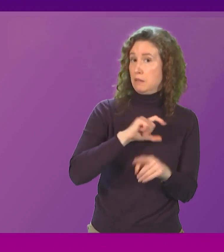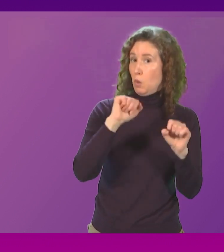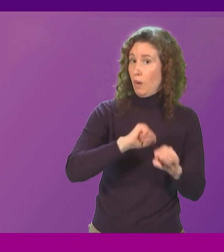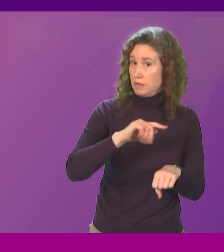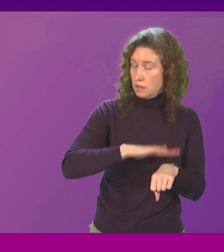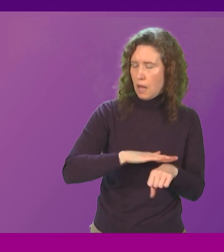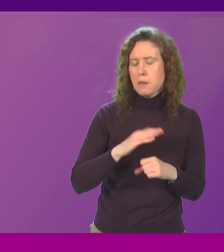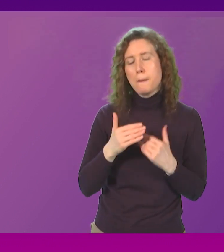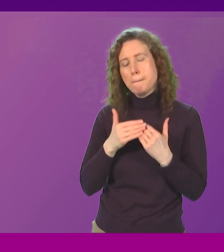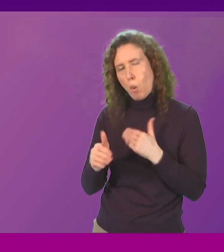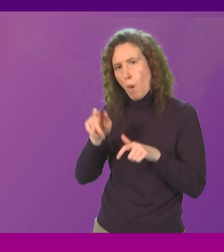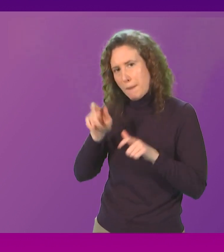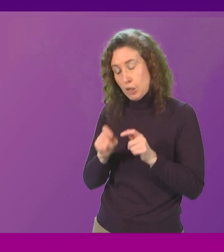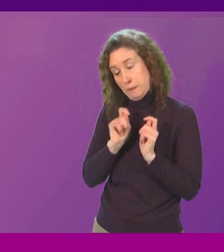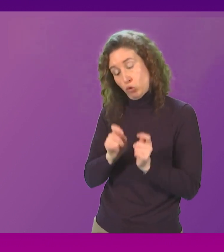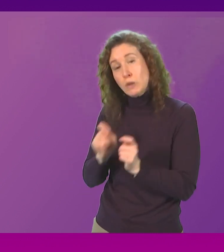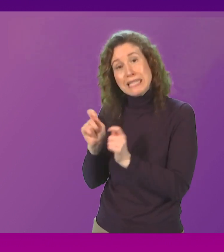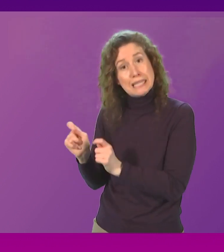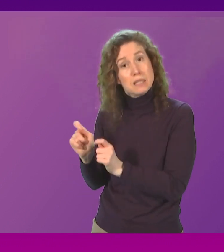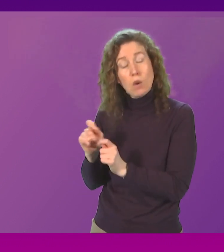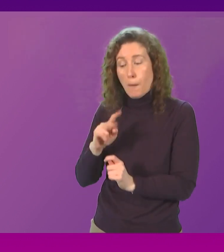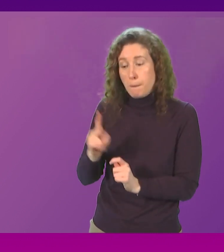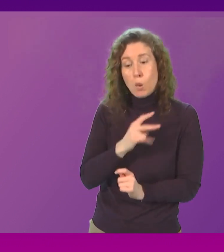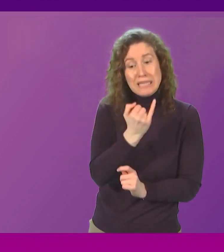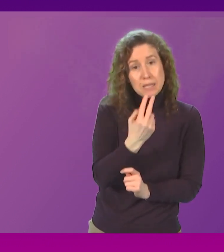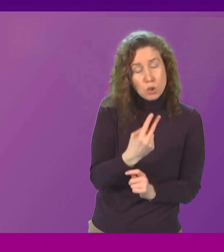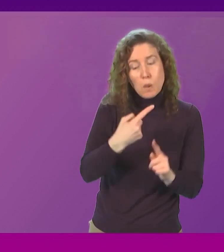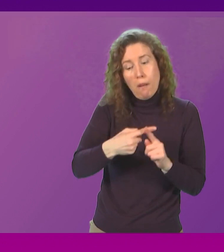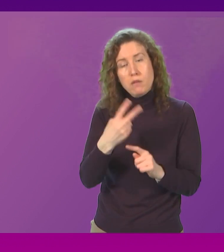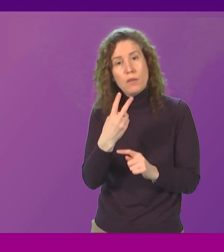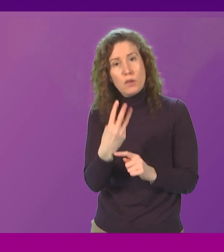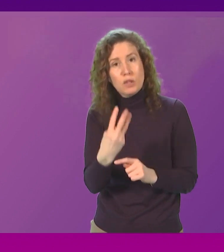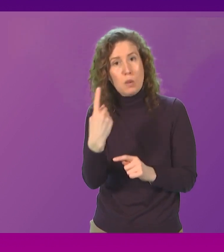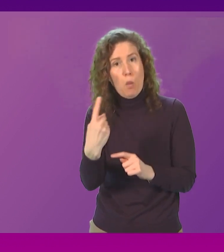patients were treated on both the 62-day and 31-day pathways compared with the figures